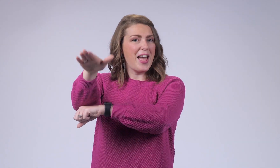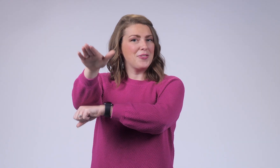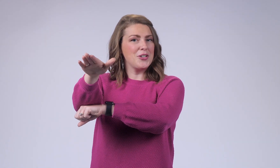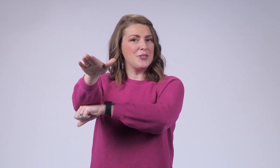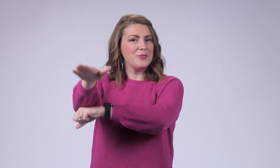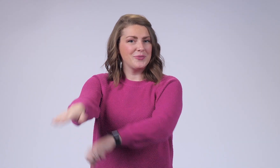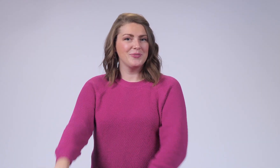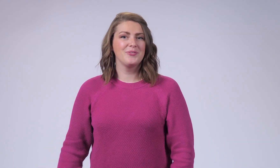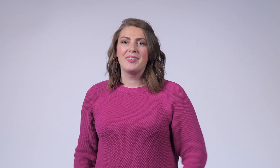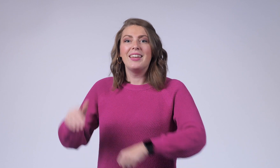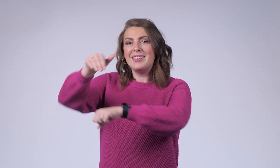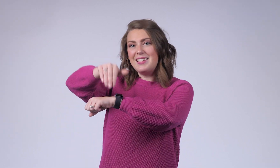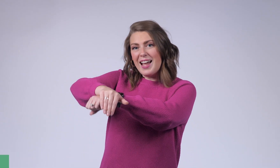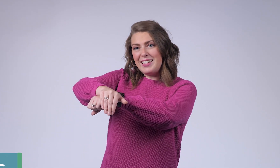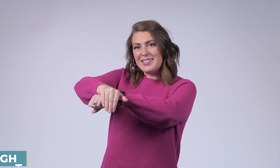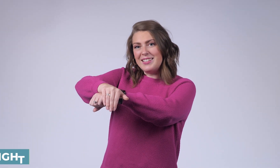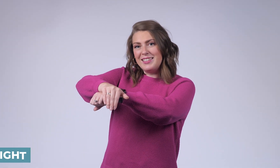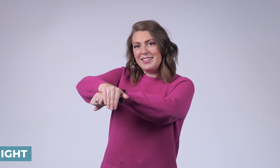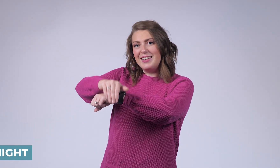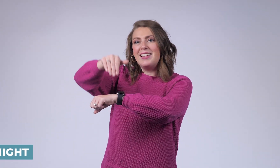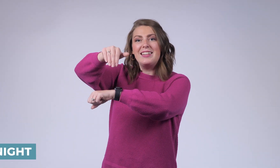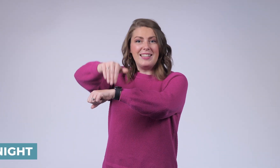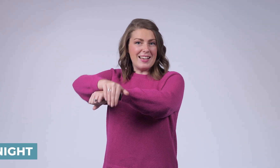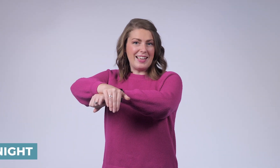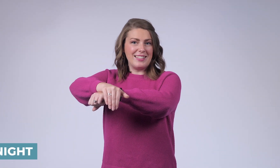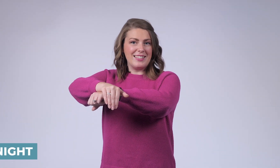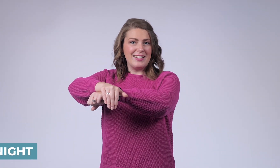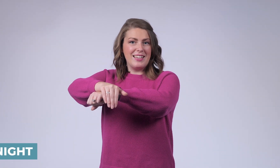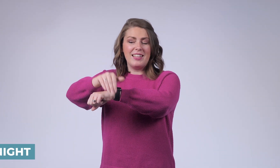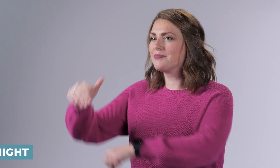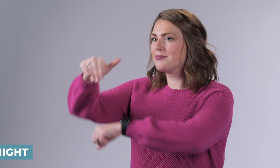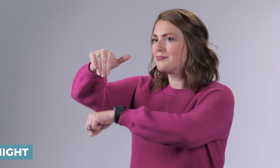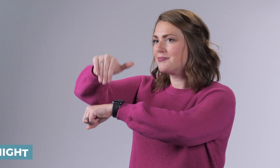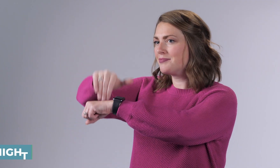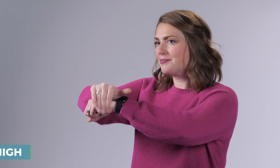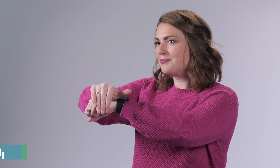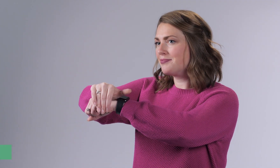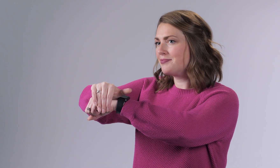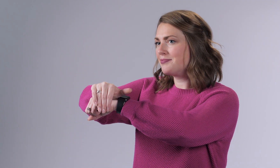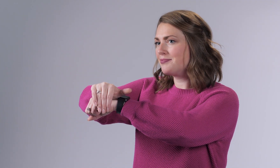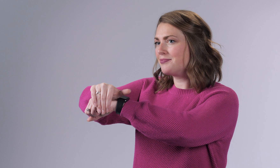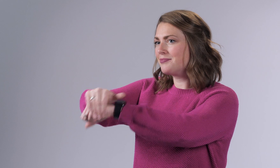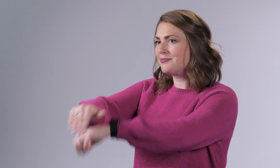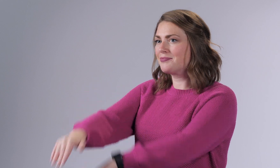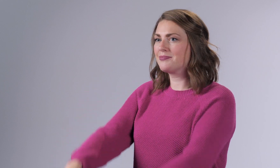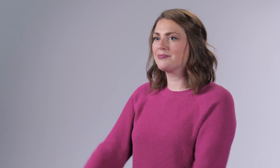Afternoon. Night. Think of where the sun is at night.